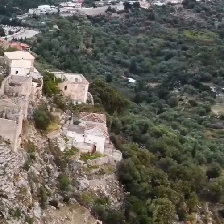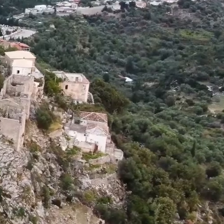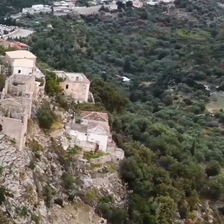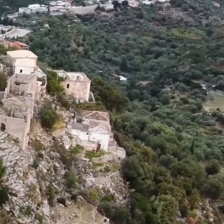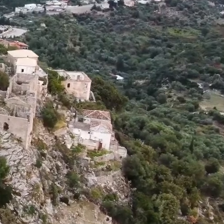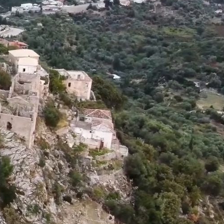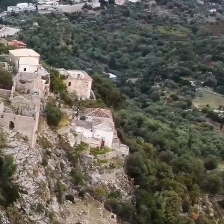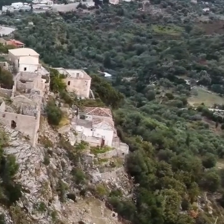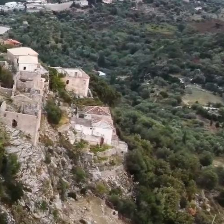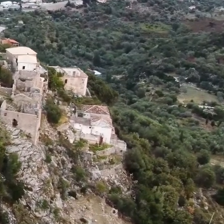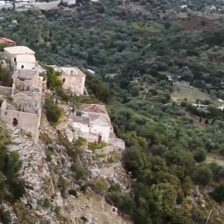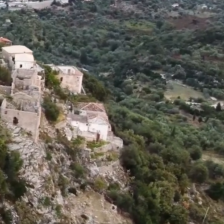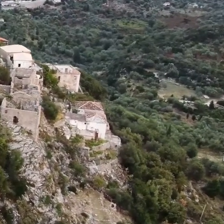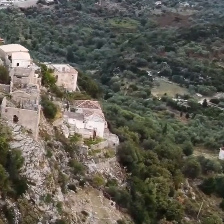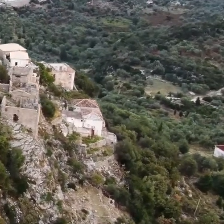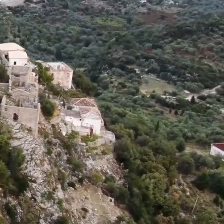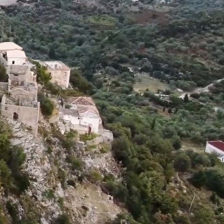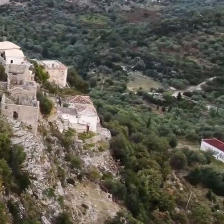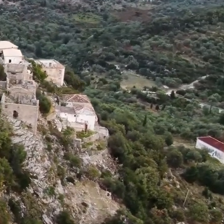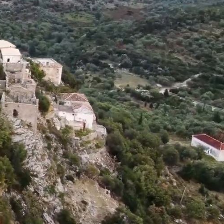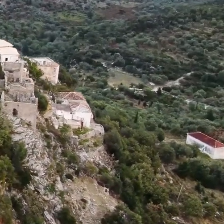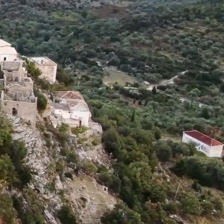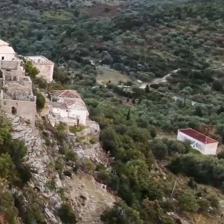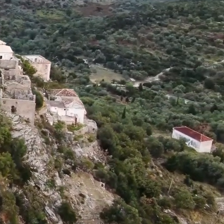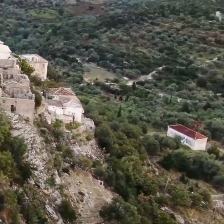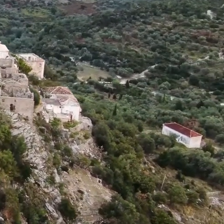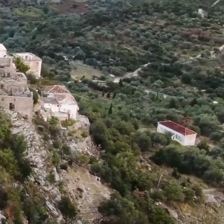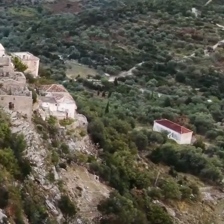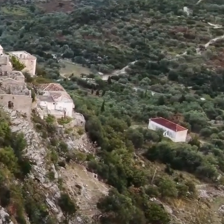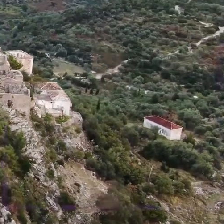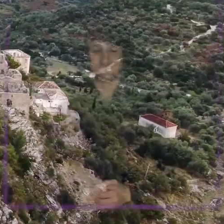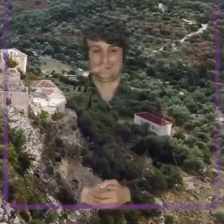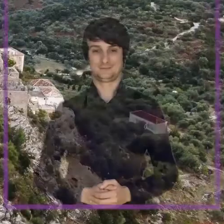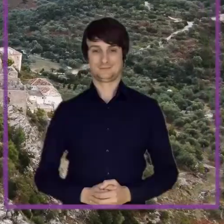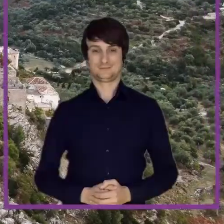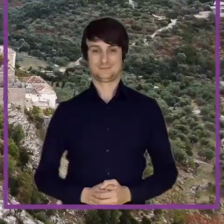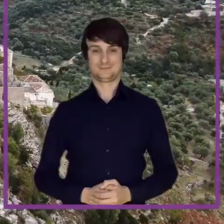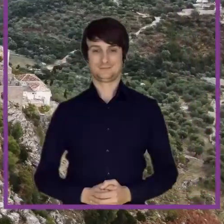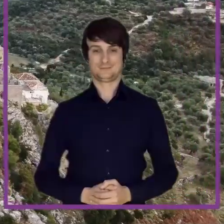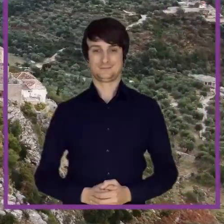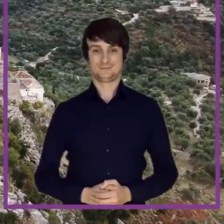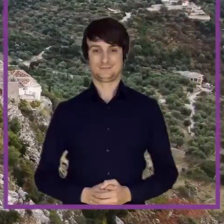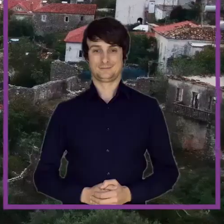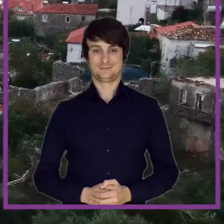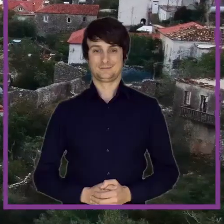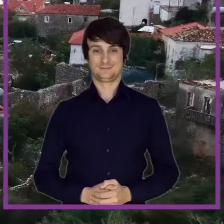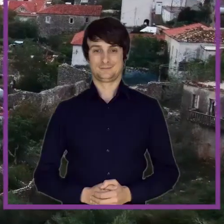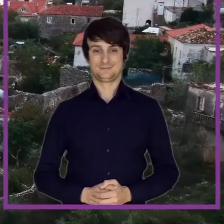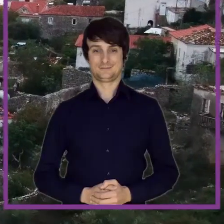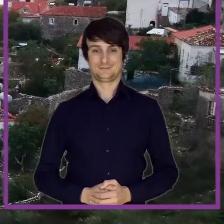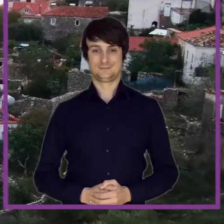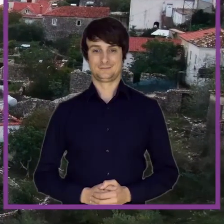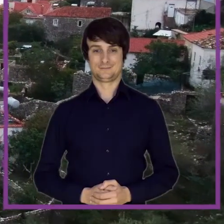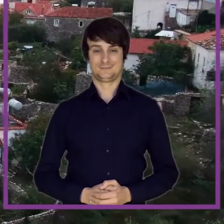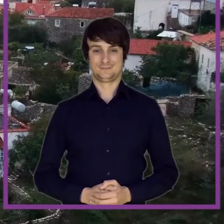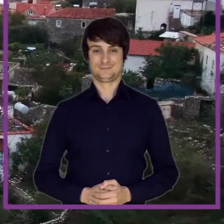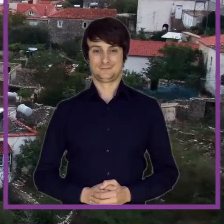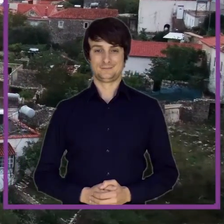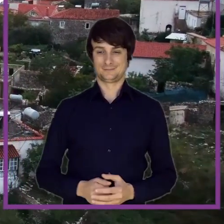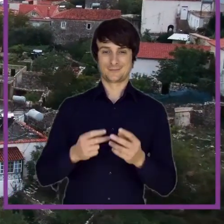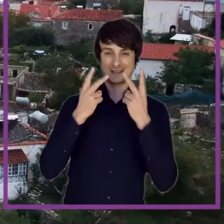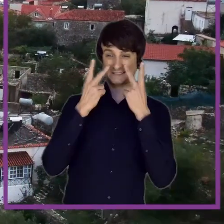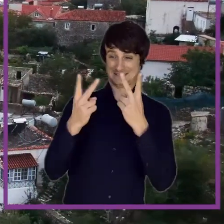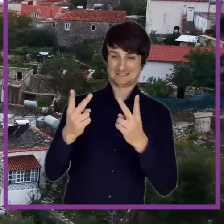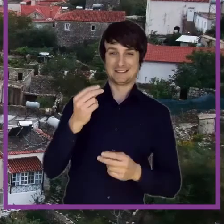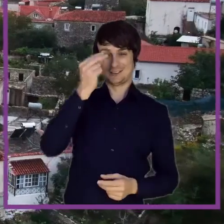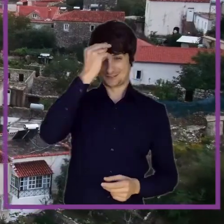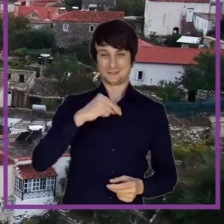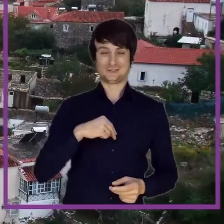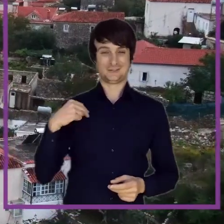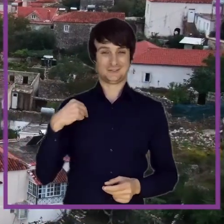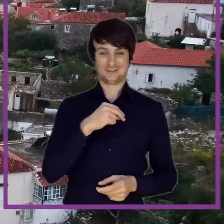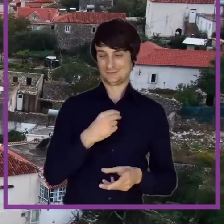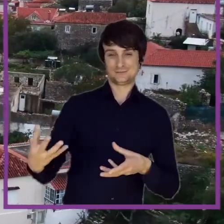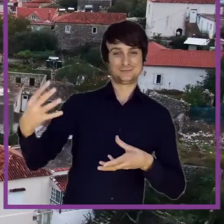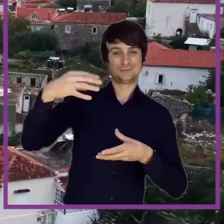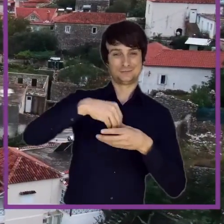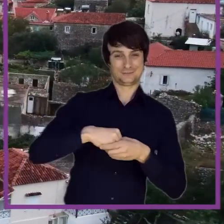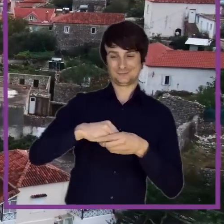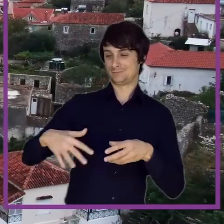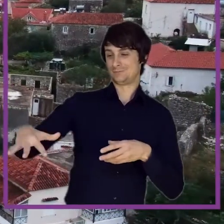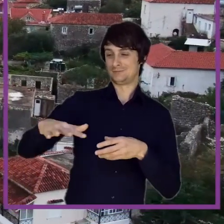When Saint Cosmas Aetolos arrived in Himara he was surprised that the village had over